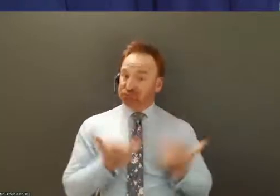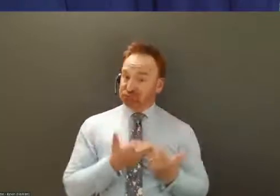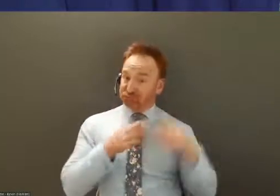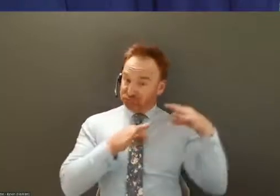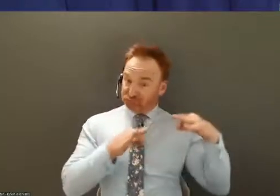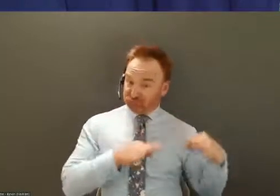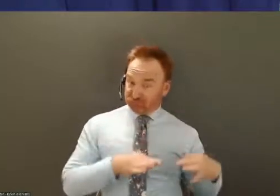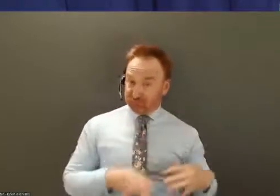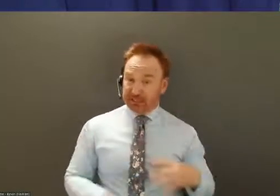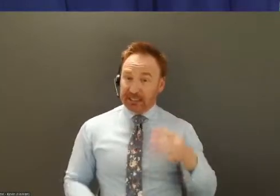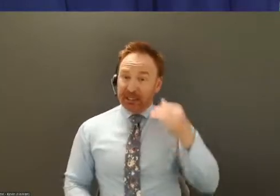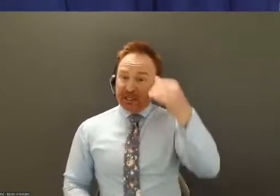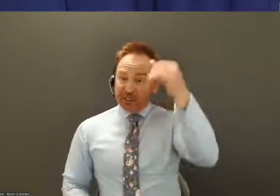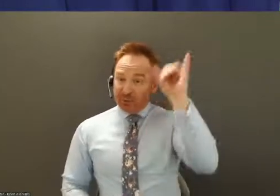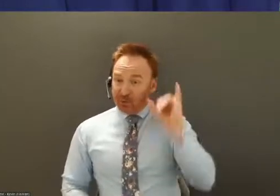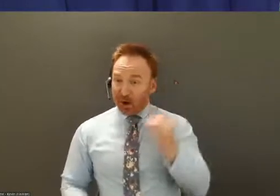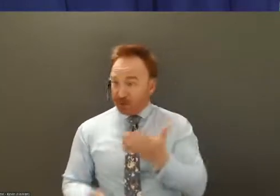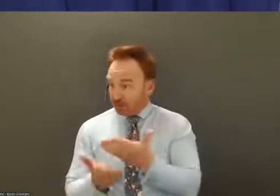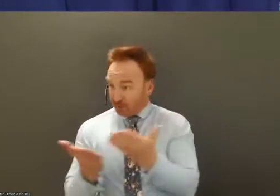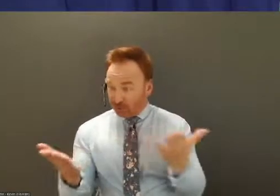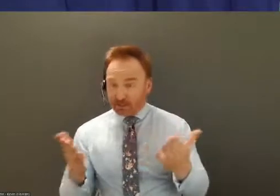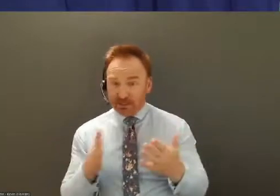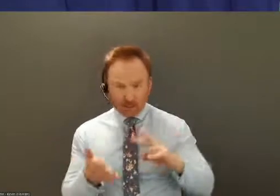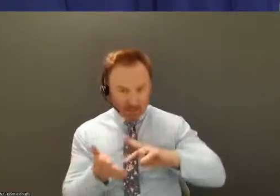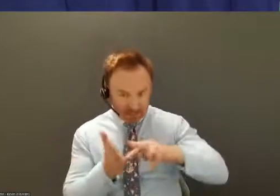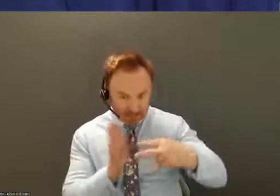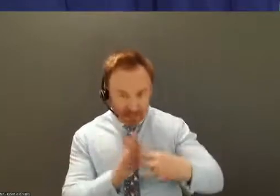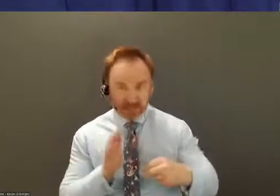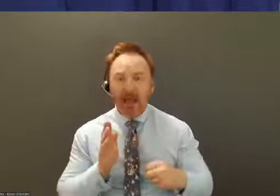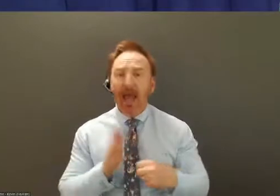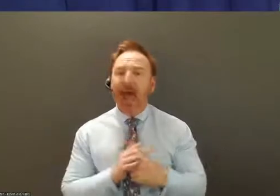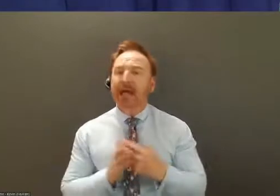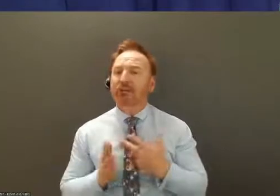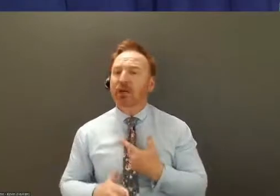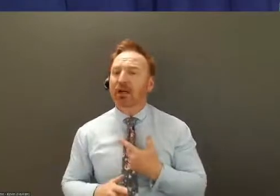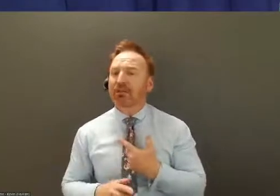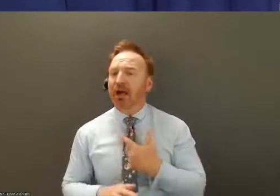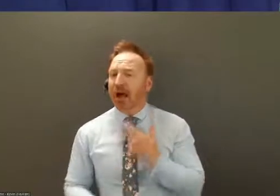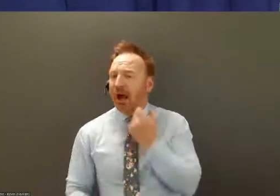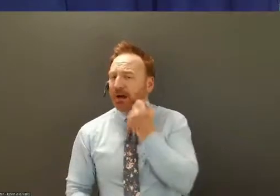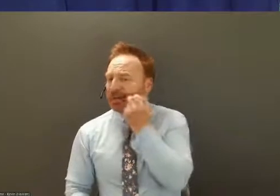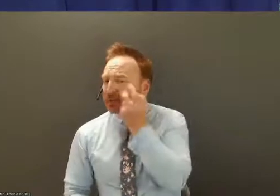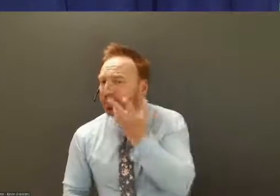difficult times and now is the time to be supportive and lift